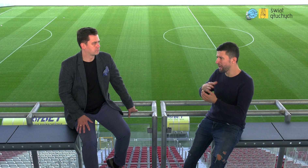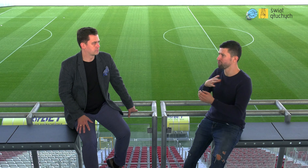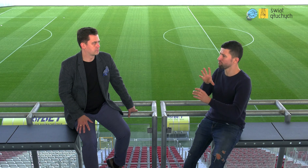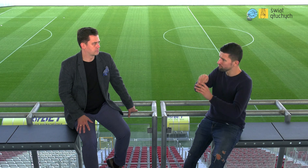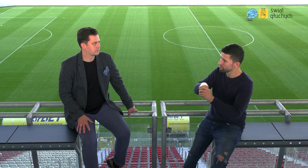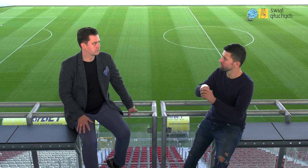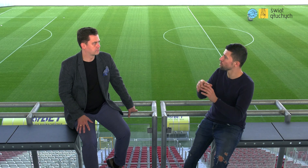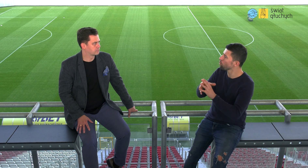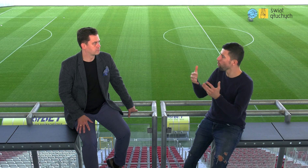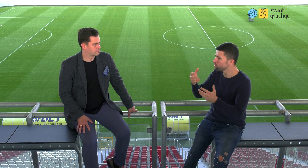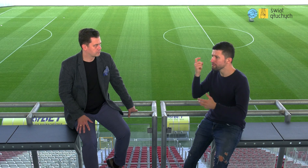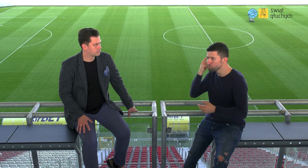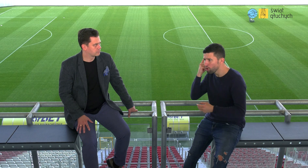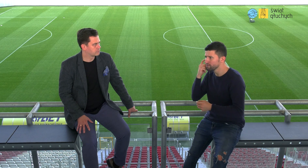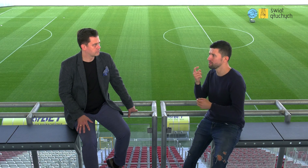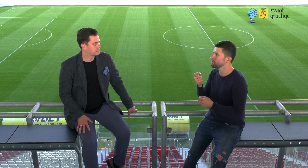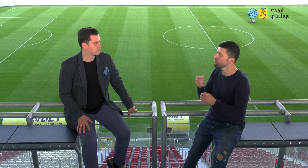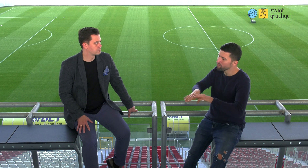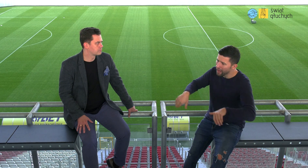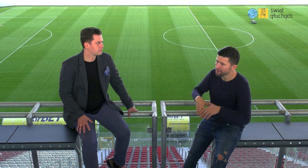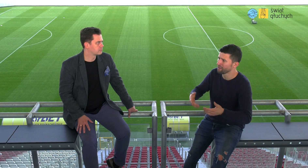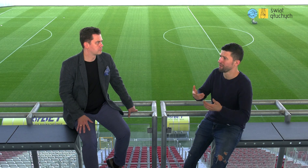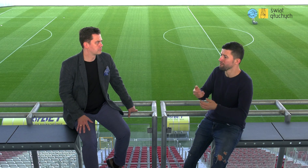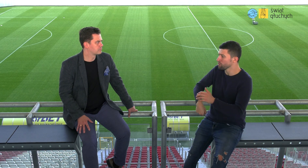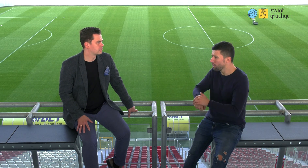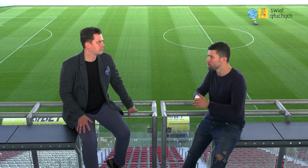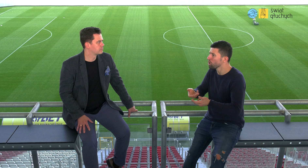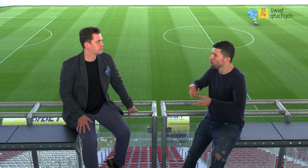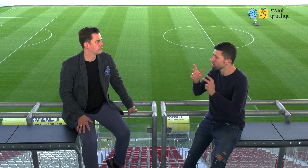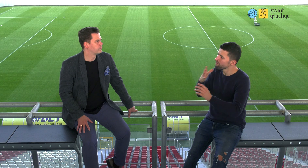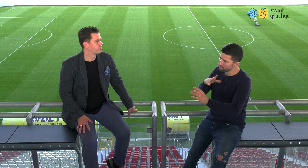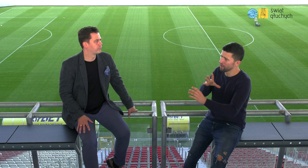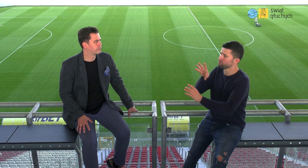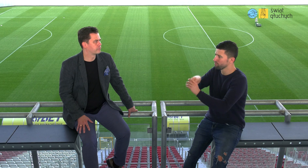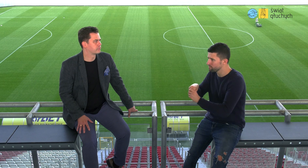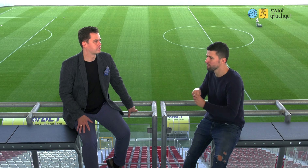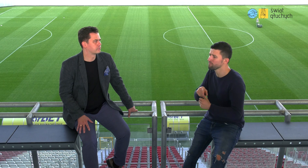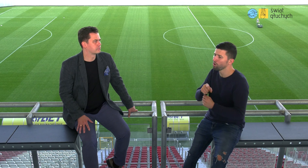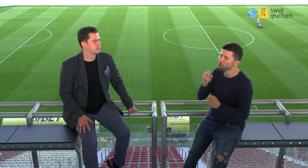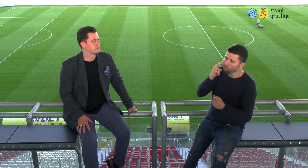it is worthwhile for him to join the hearing team Whether in swimming, soccer or basketball.